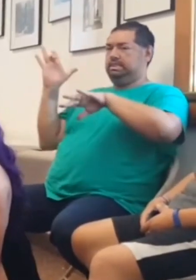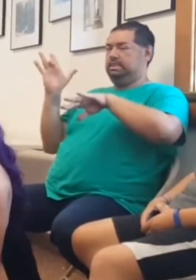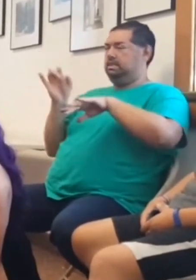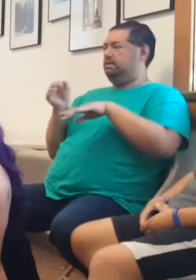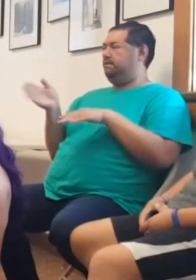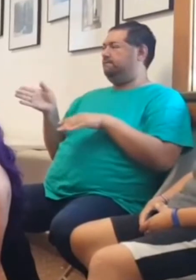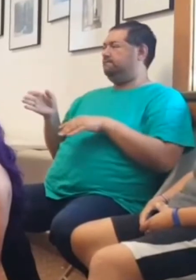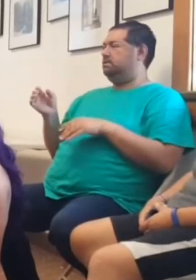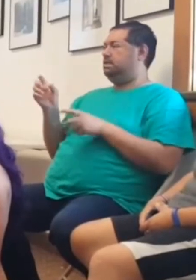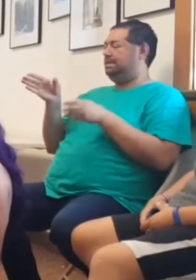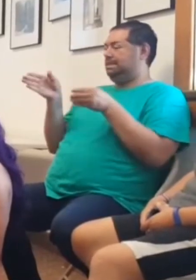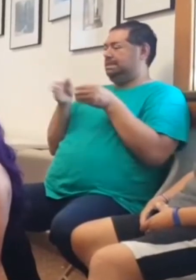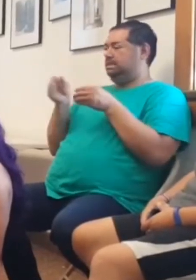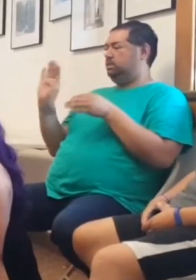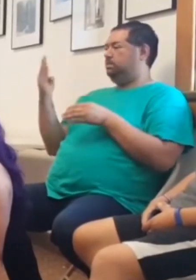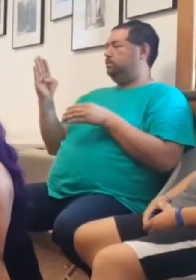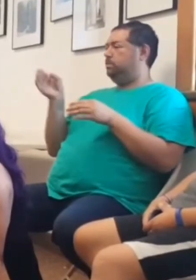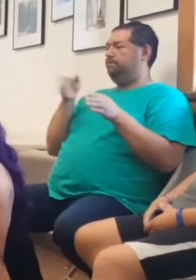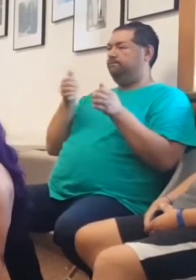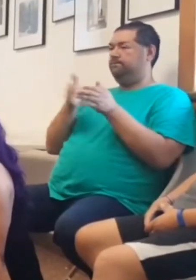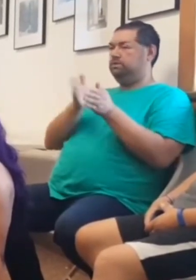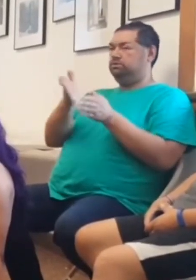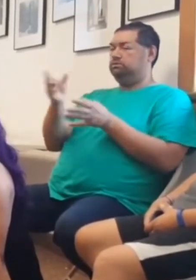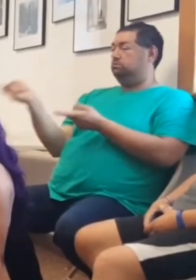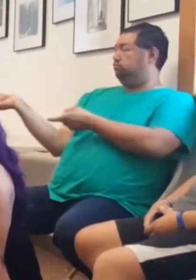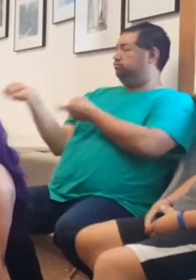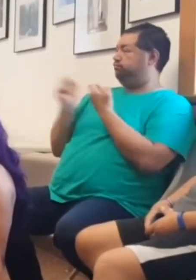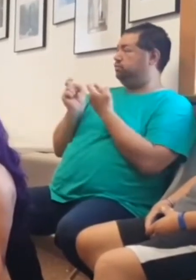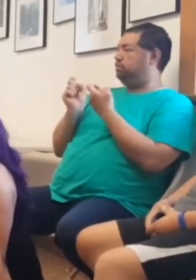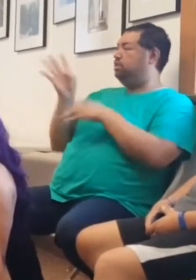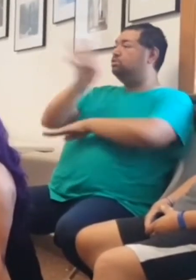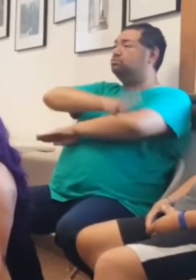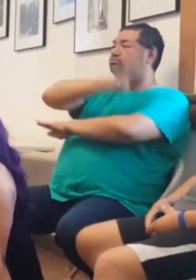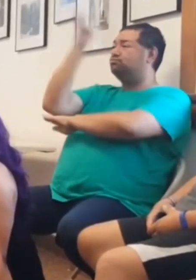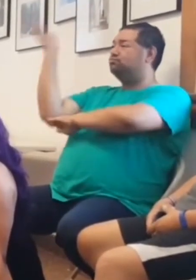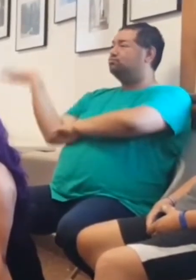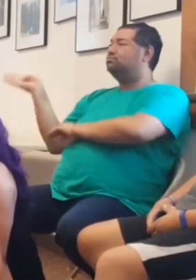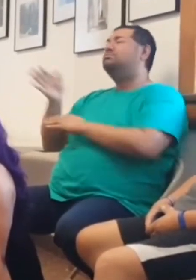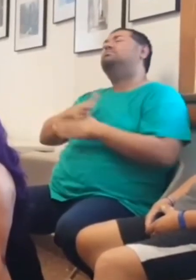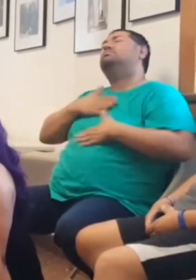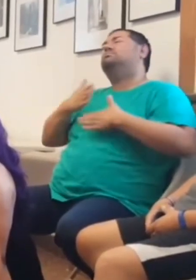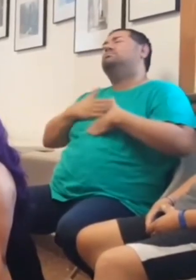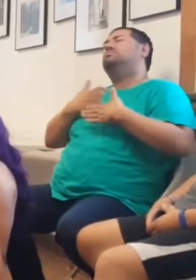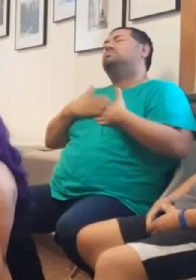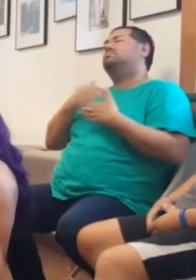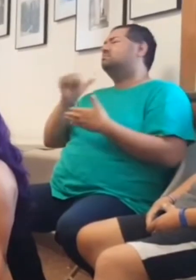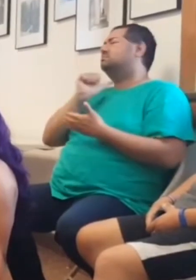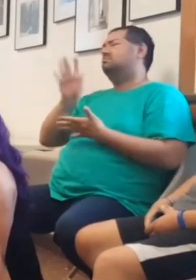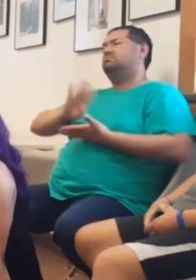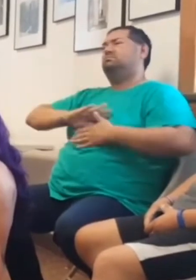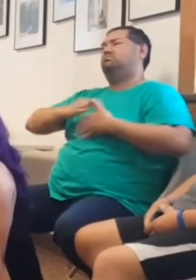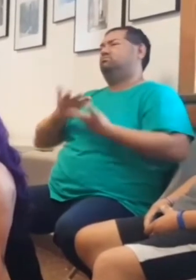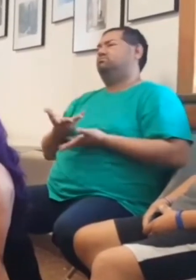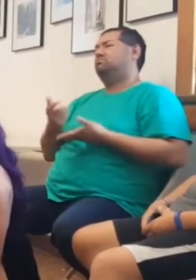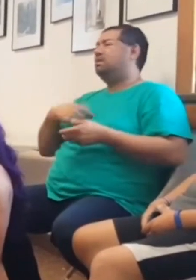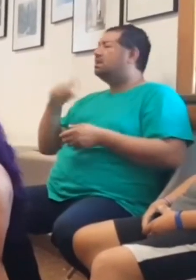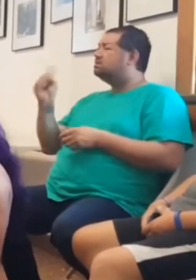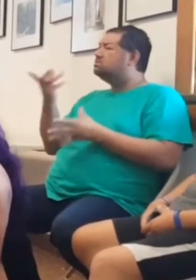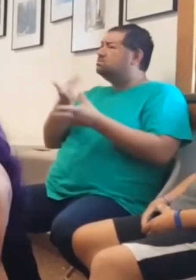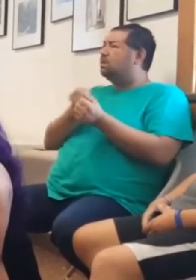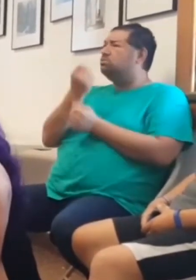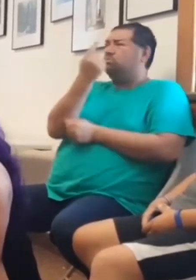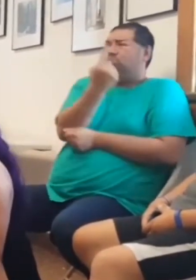little blue fish was back. "Rainbow fish, please don't be angry. I just want one little scale."